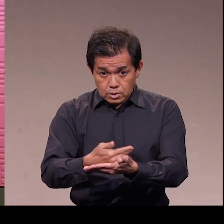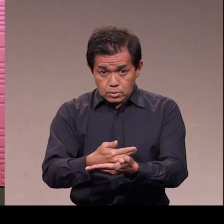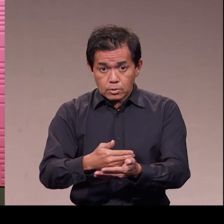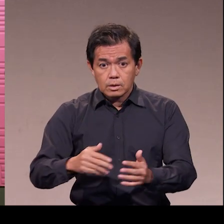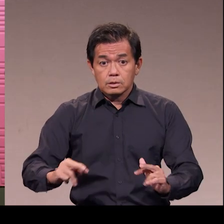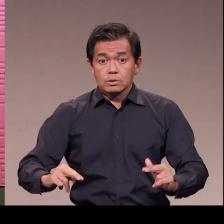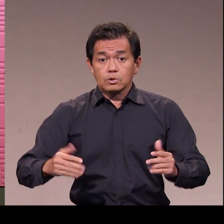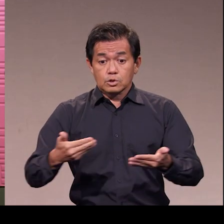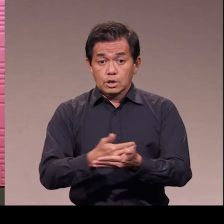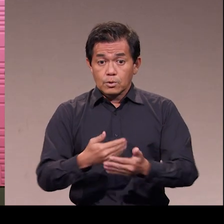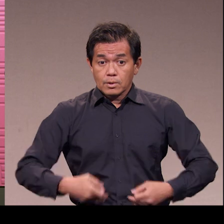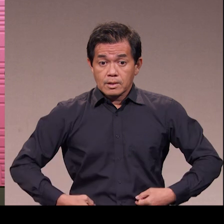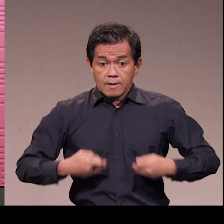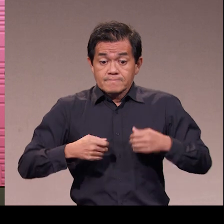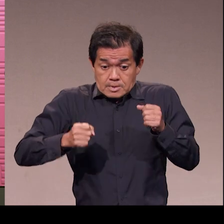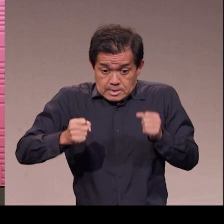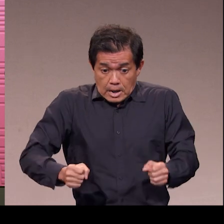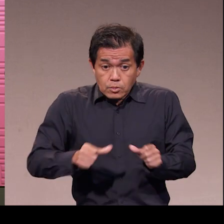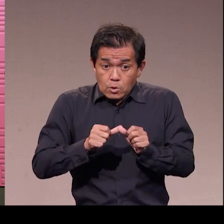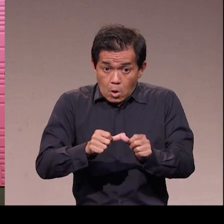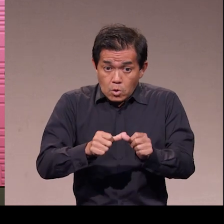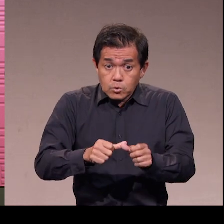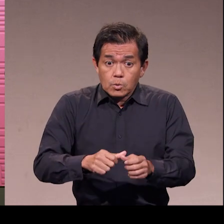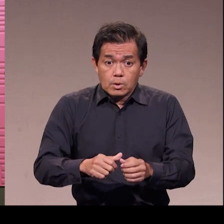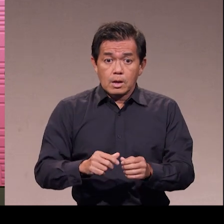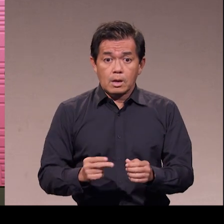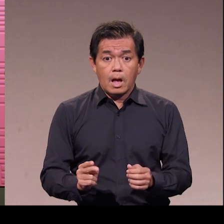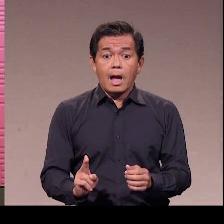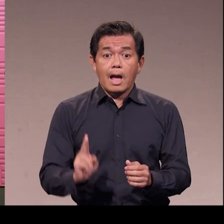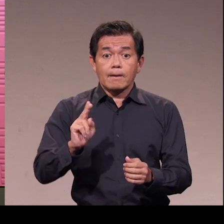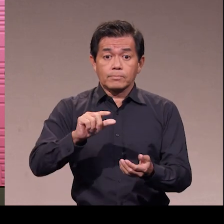lives in order by stabilising their families,